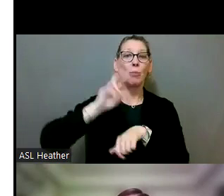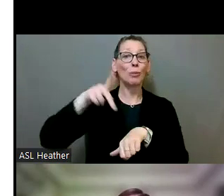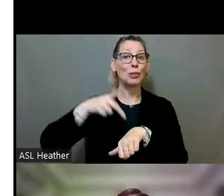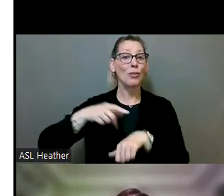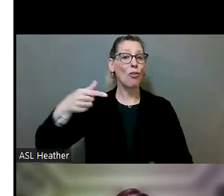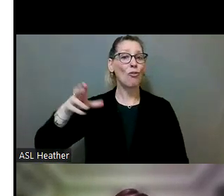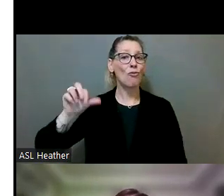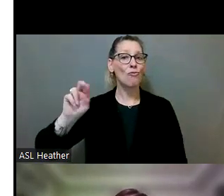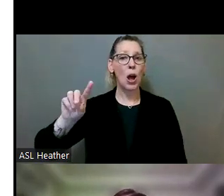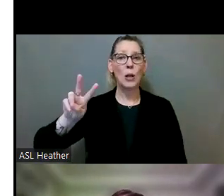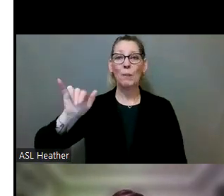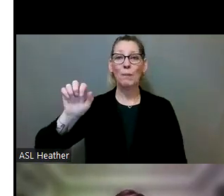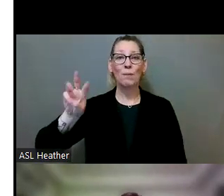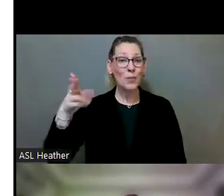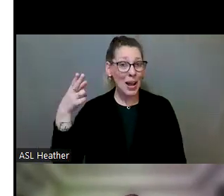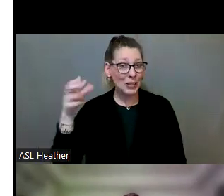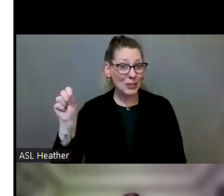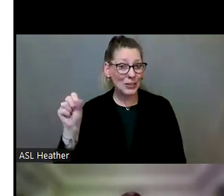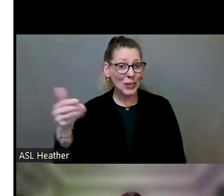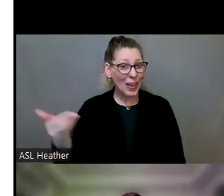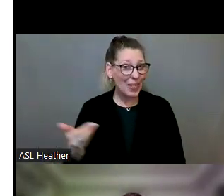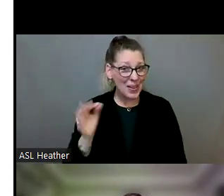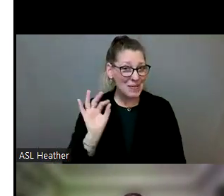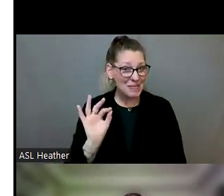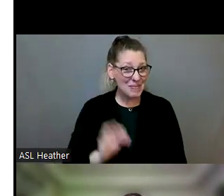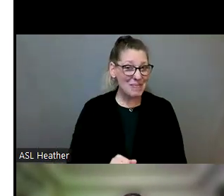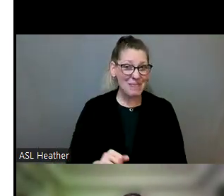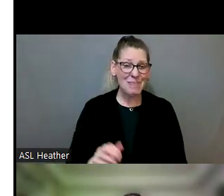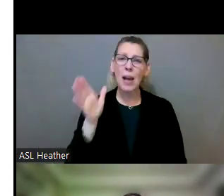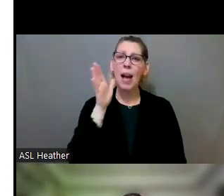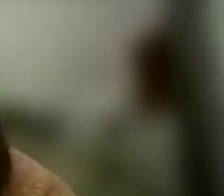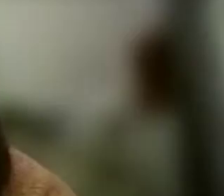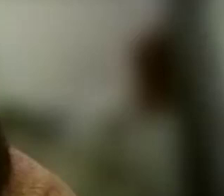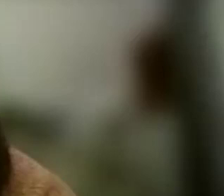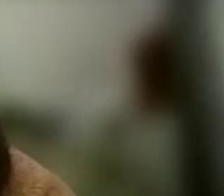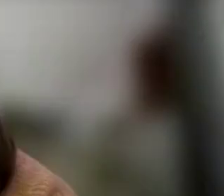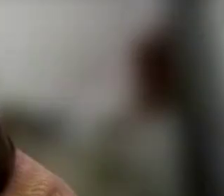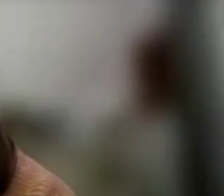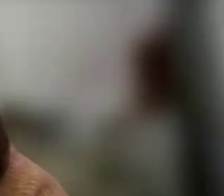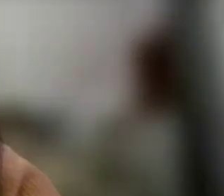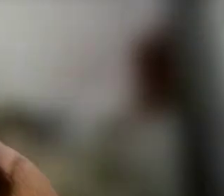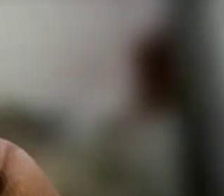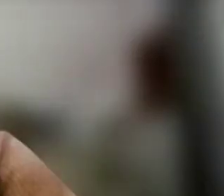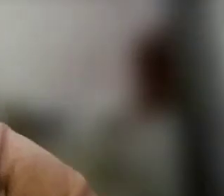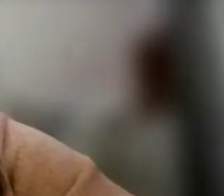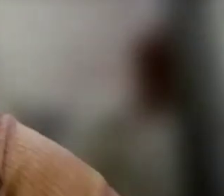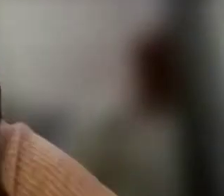Welcome Derek, and I'm gonna stop sharing the slides right now and I think it would